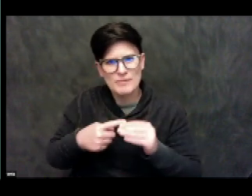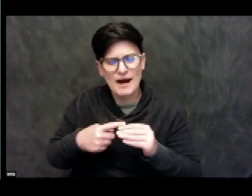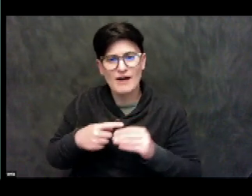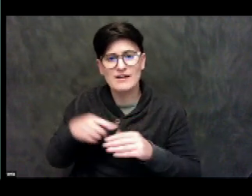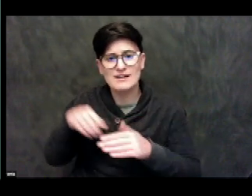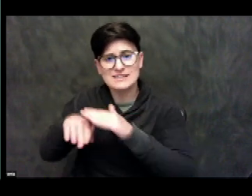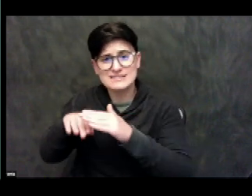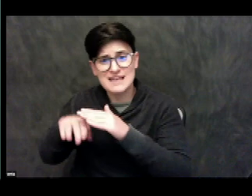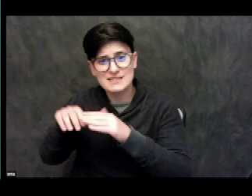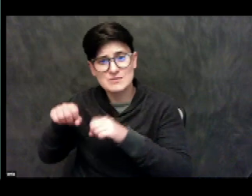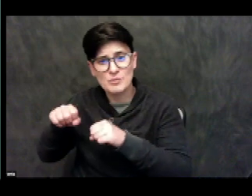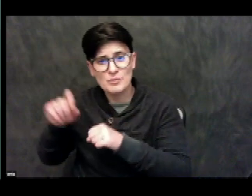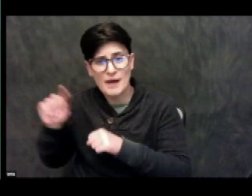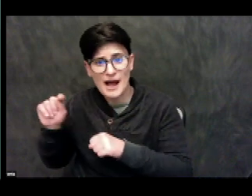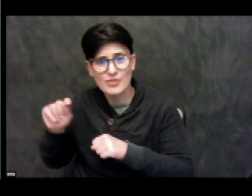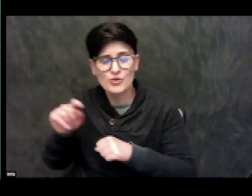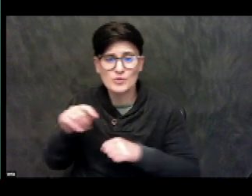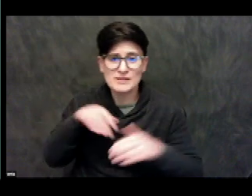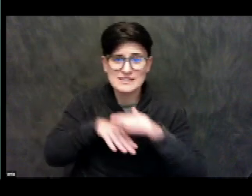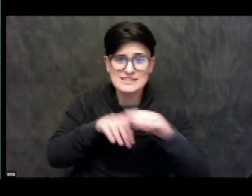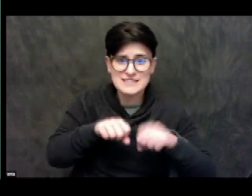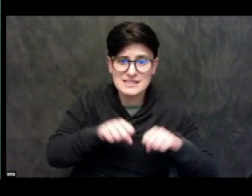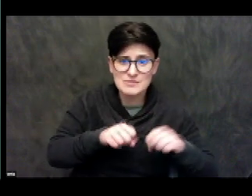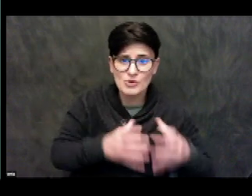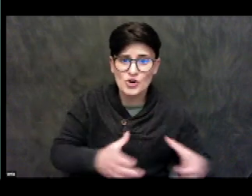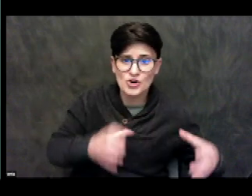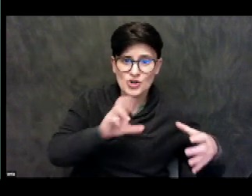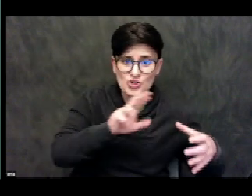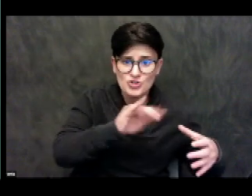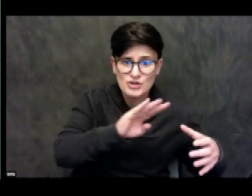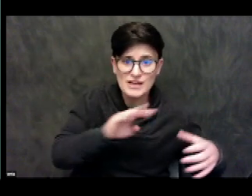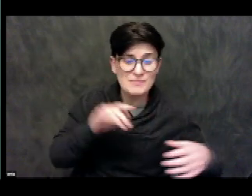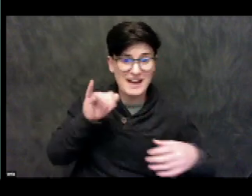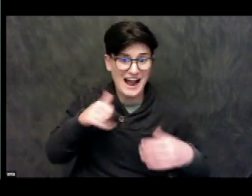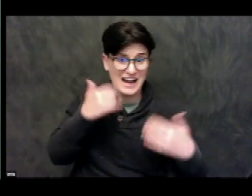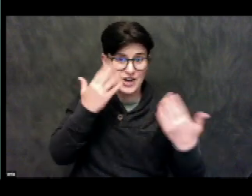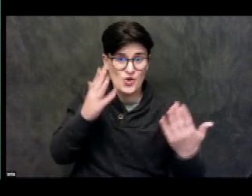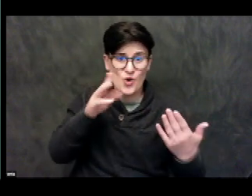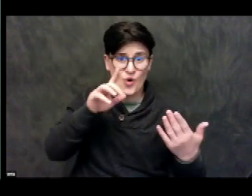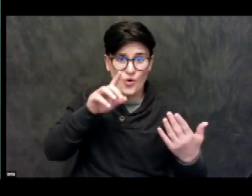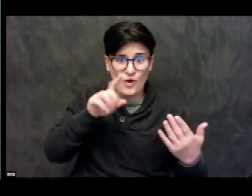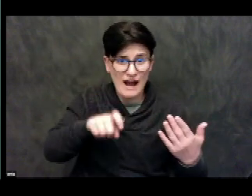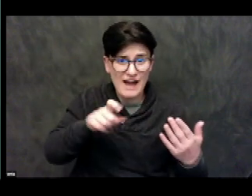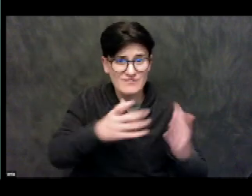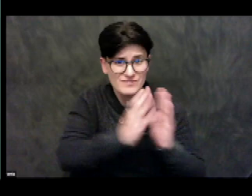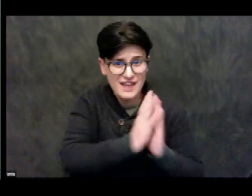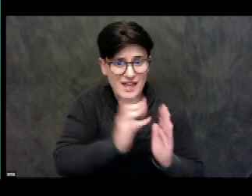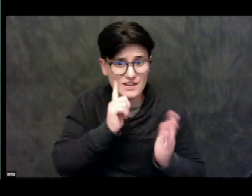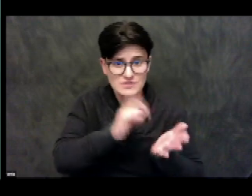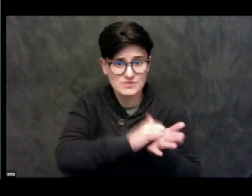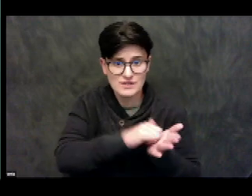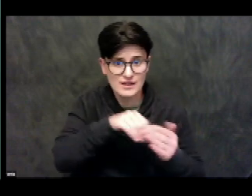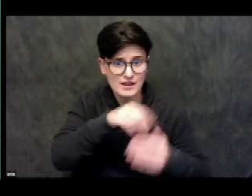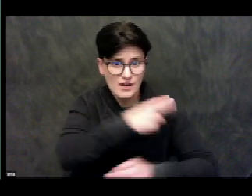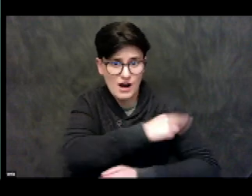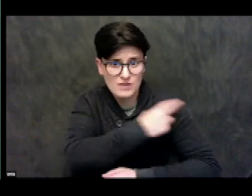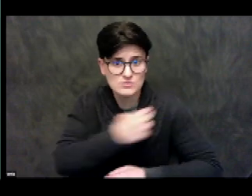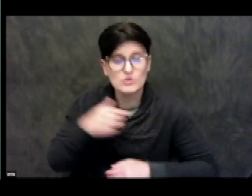Except like at home I knew I needed a crib that I could easily access. But I didn't know in the hospital that that was even an option.